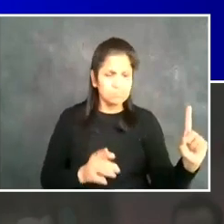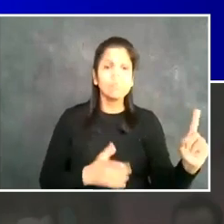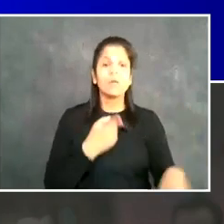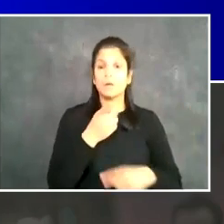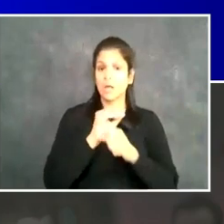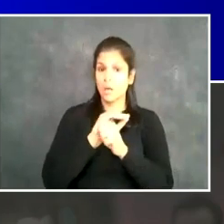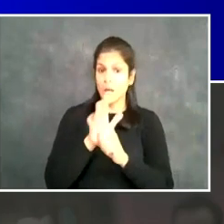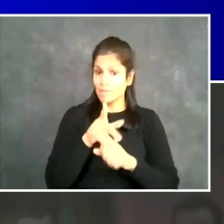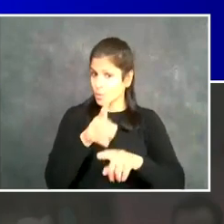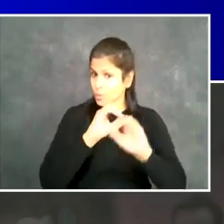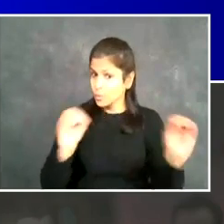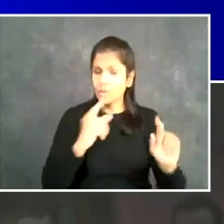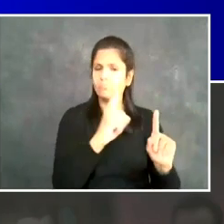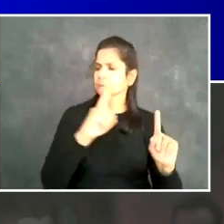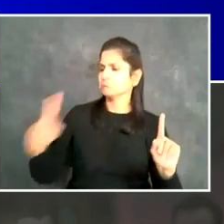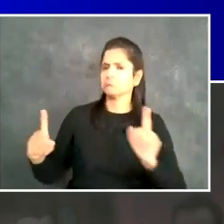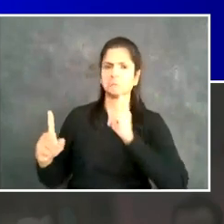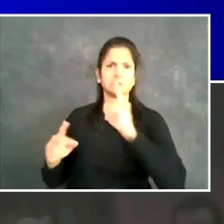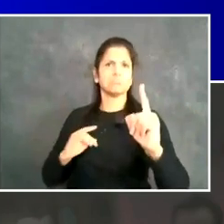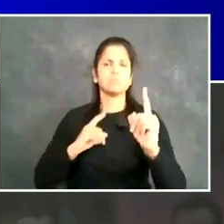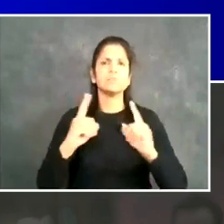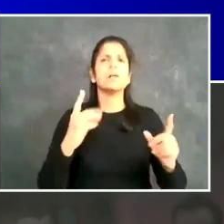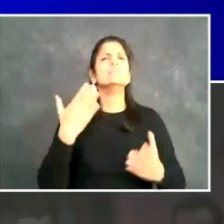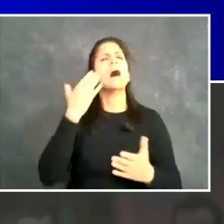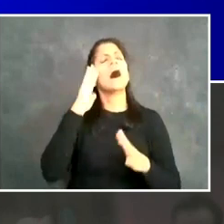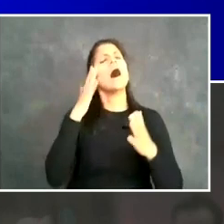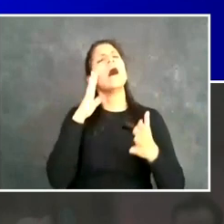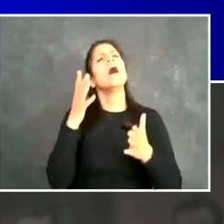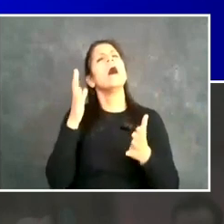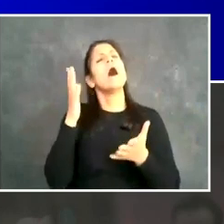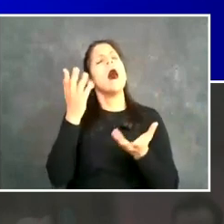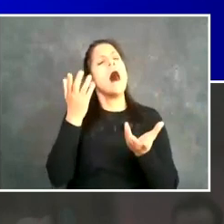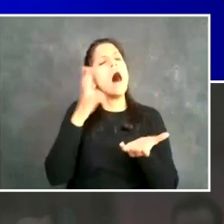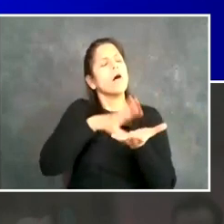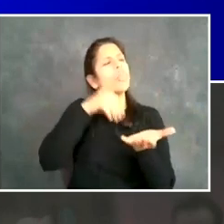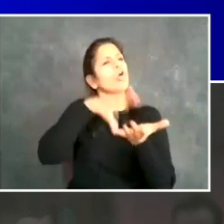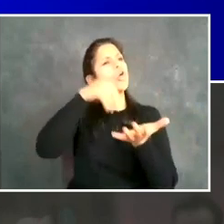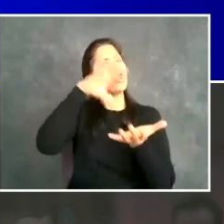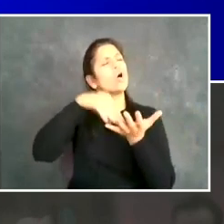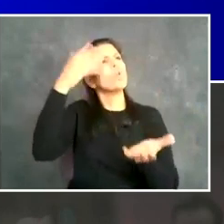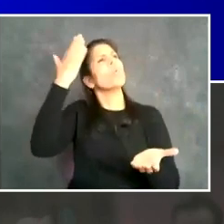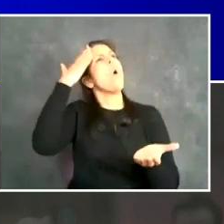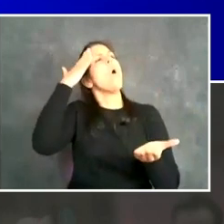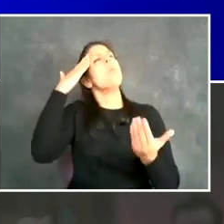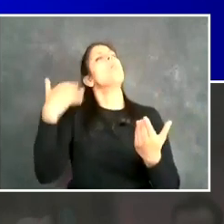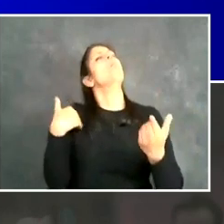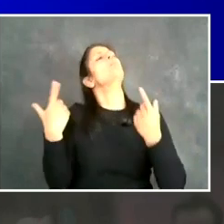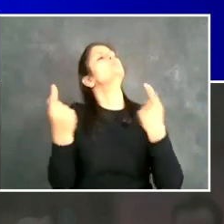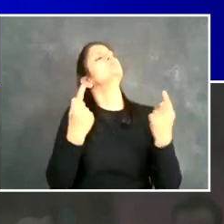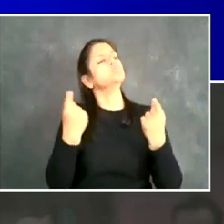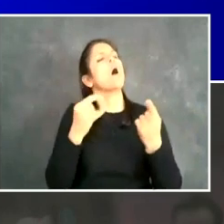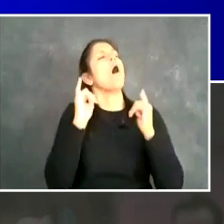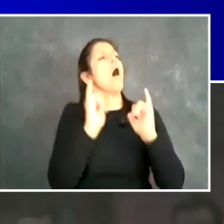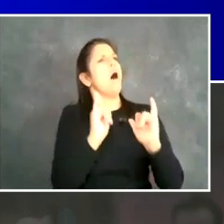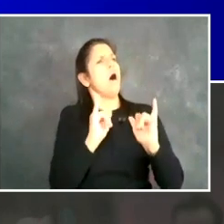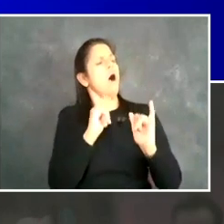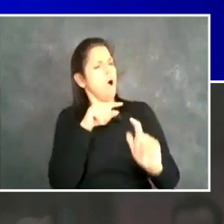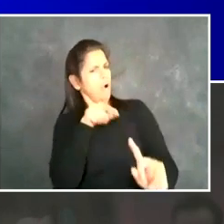IT TELLS YOU SOMETHING VERY IMPORTANT AND IT'S PART OF SOLVING THIS BIGGER PUZZLE OF THE CORONAVIRUS AND FIGHTING IT